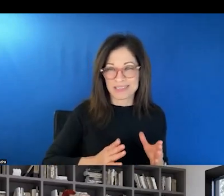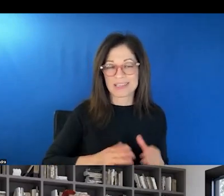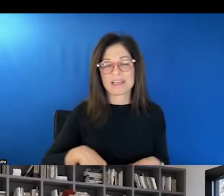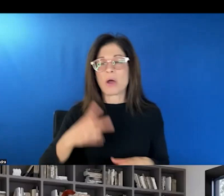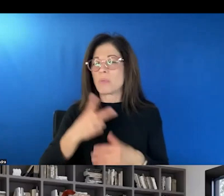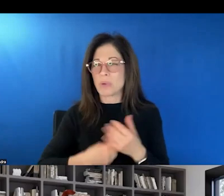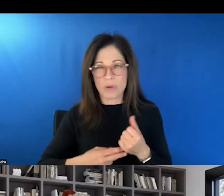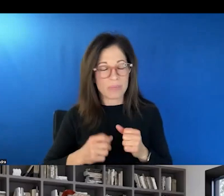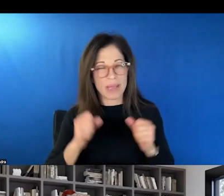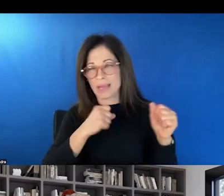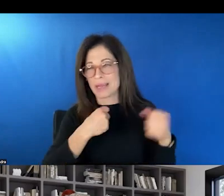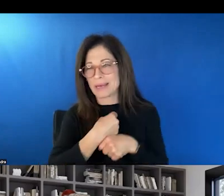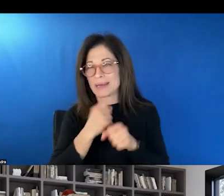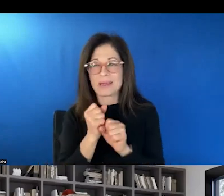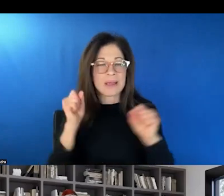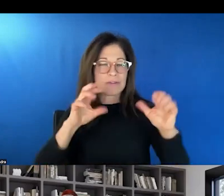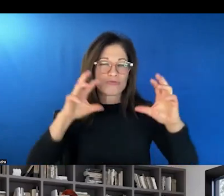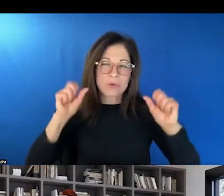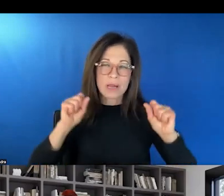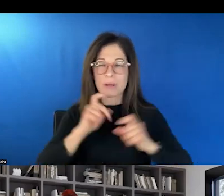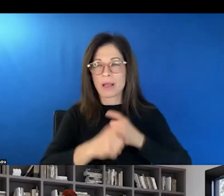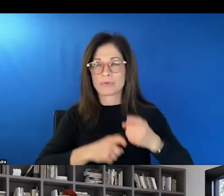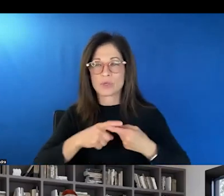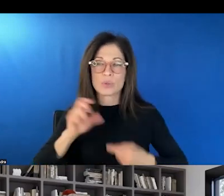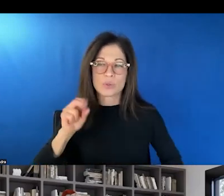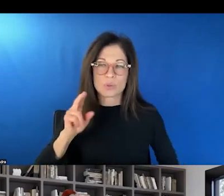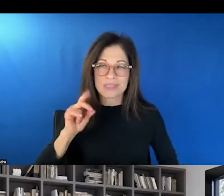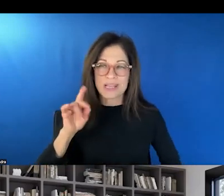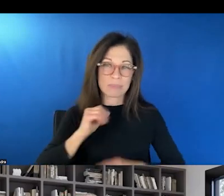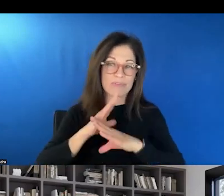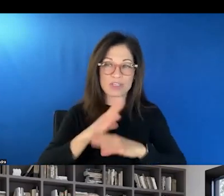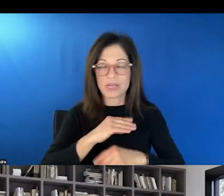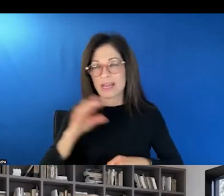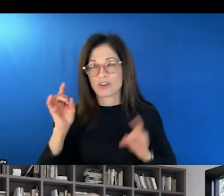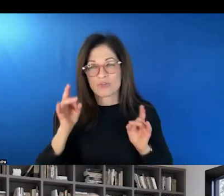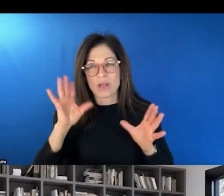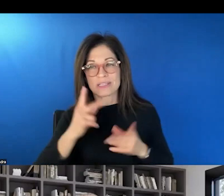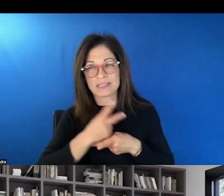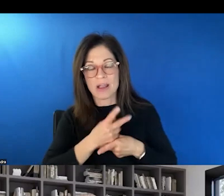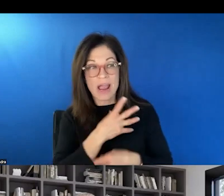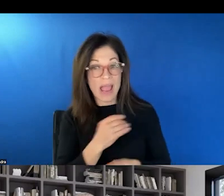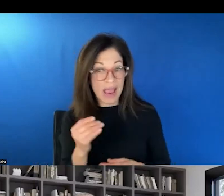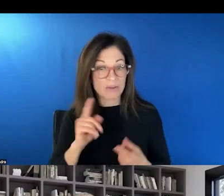CONTRIBUTIONS FOR SUICIDE AND CRISIS CARE. THANK YOU FOR THE